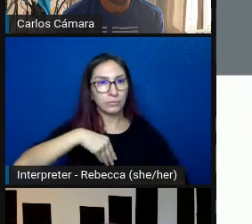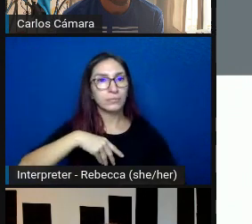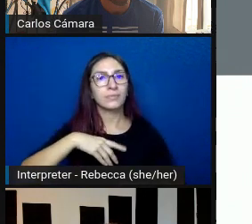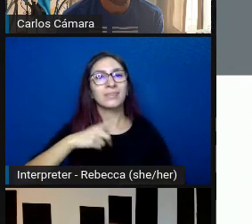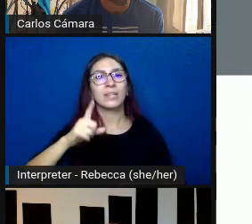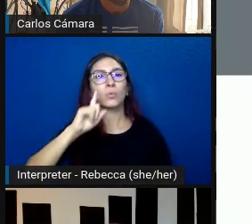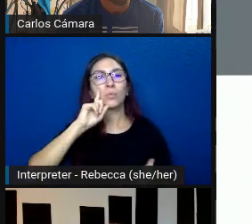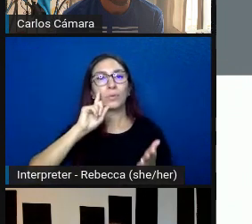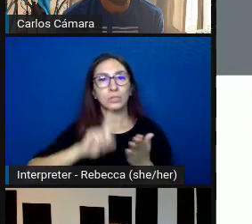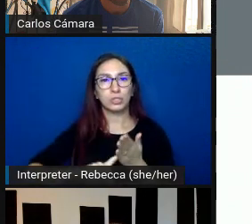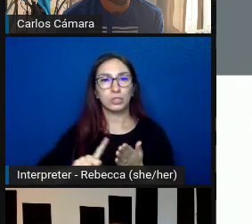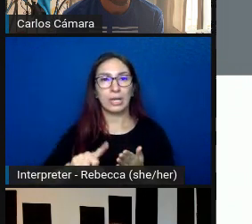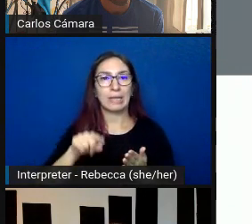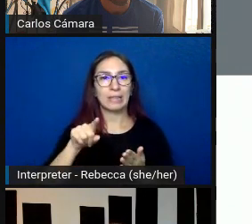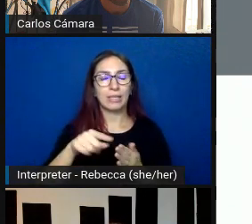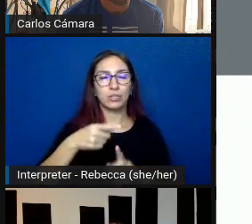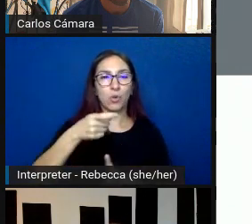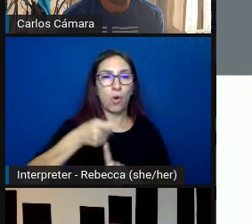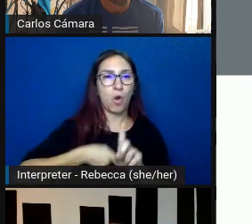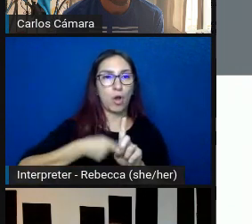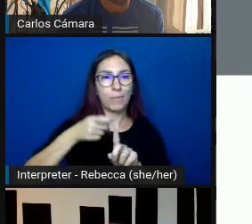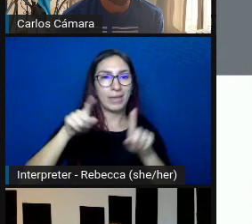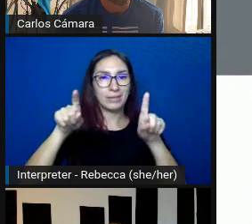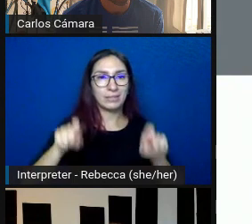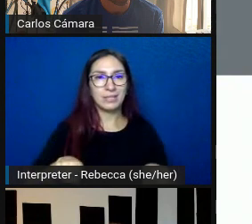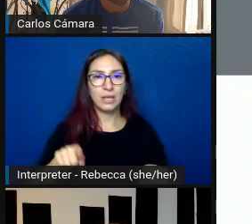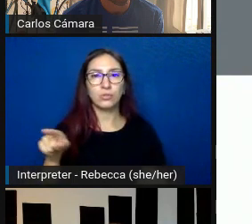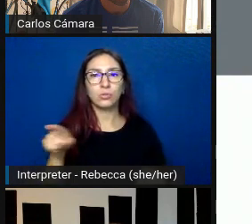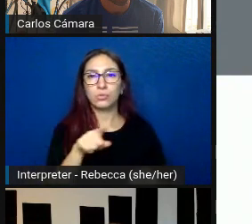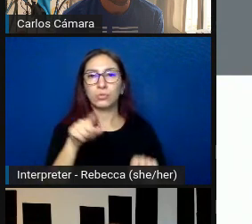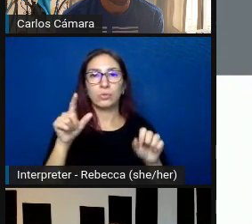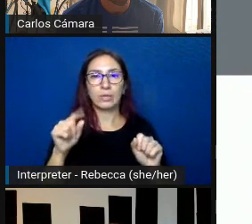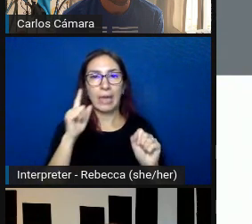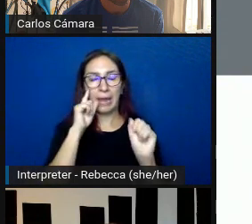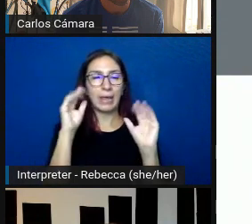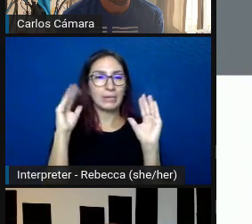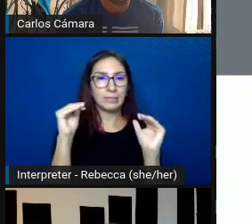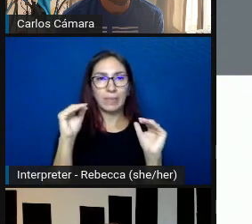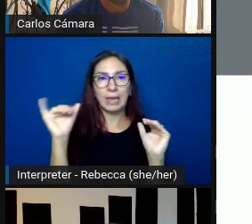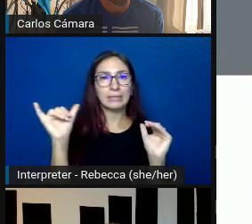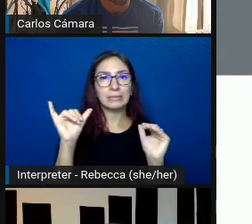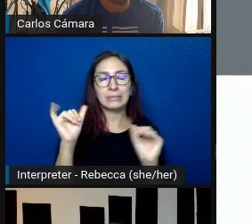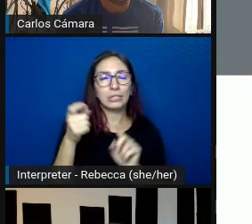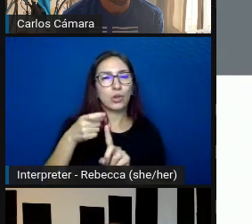It's an automated test, so you can expect as much as an automated test goes.